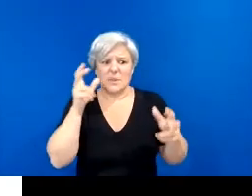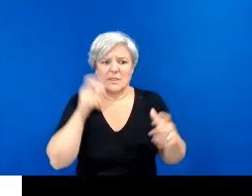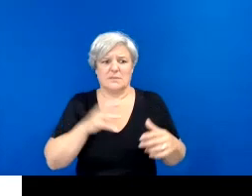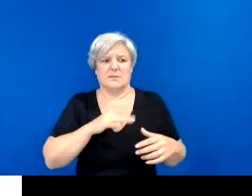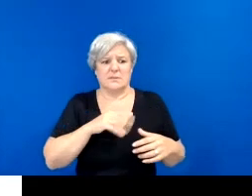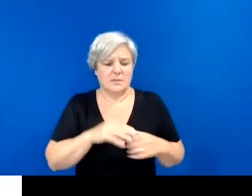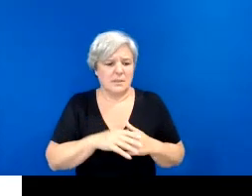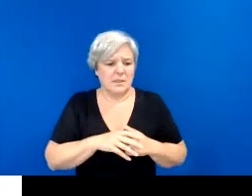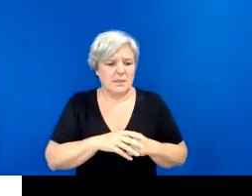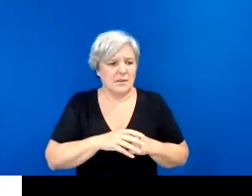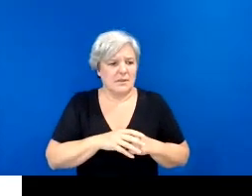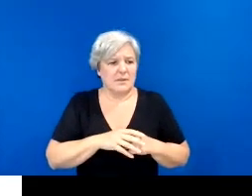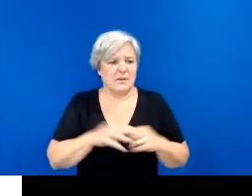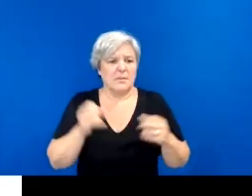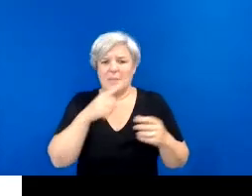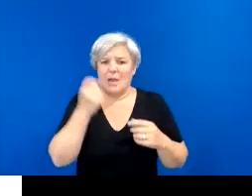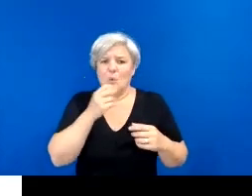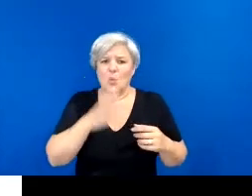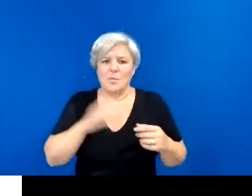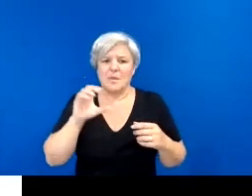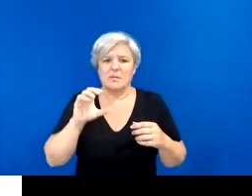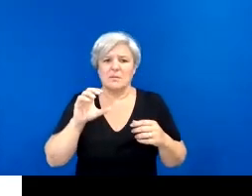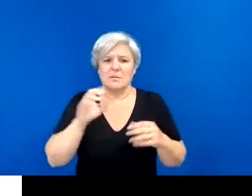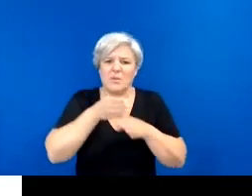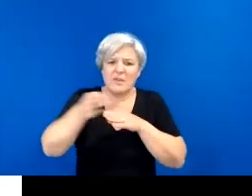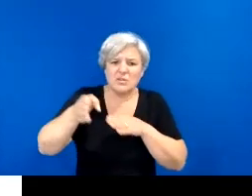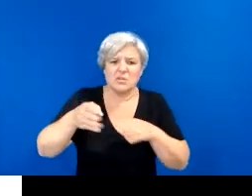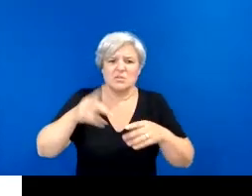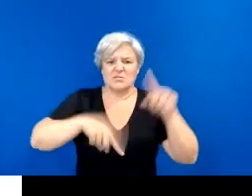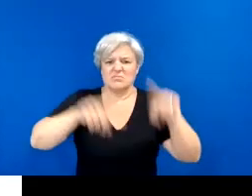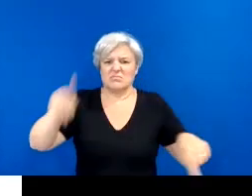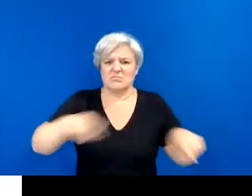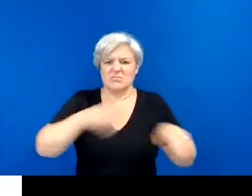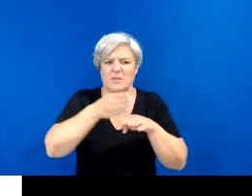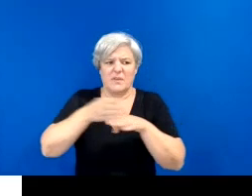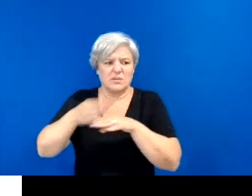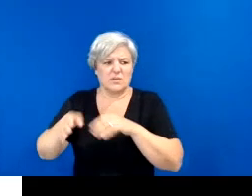black women scholars in various fields, astronomy of many cultures.